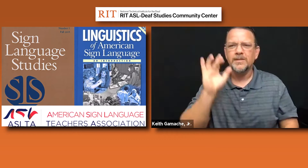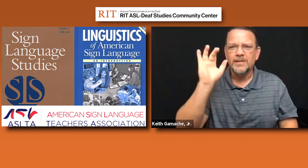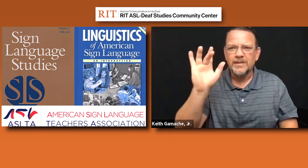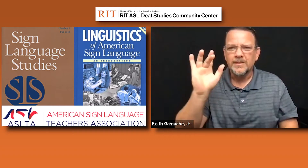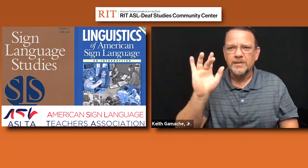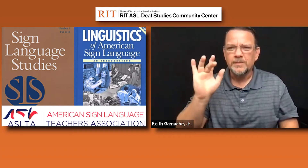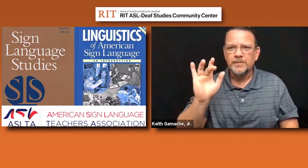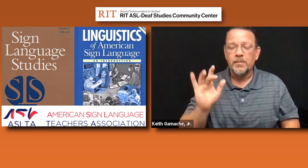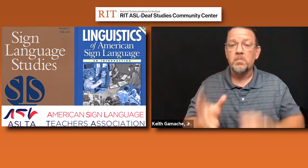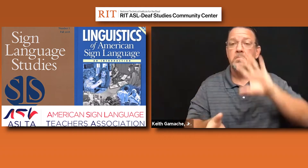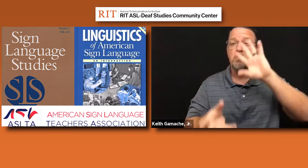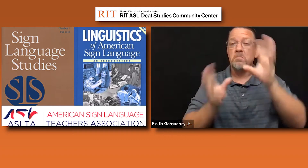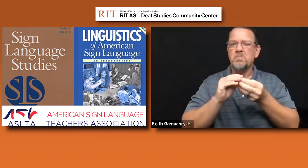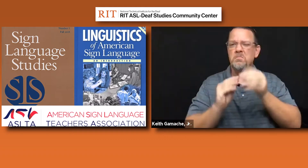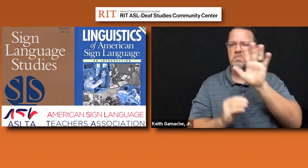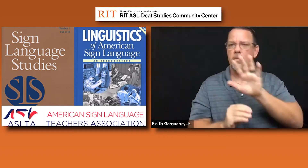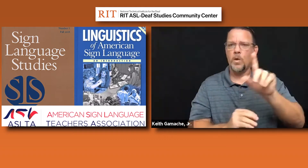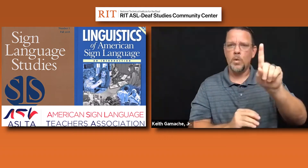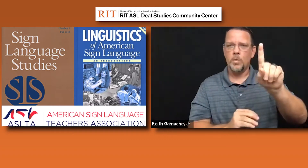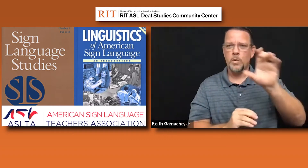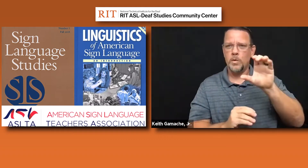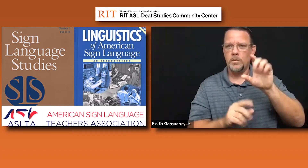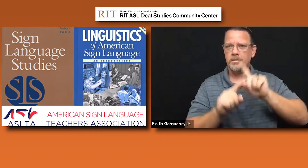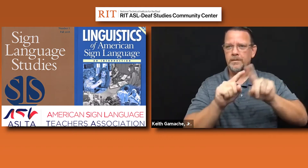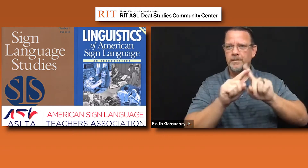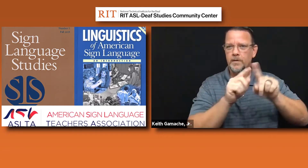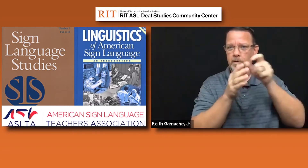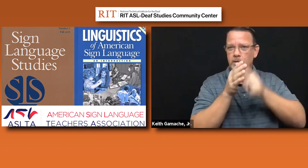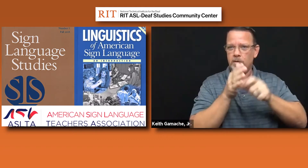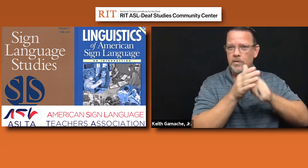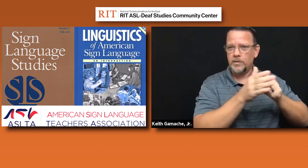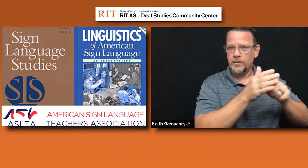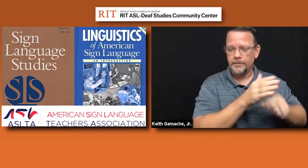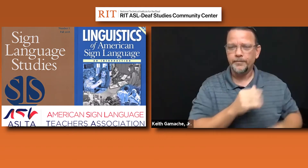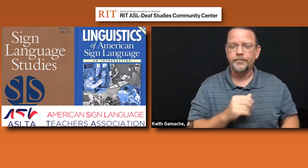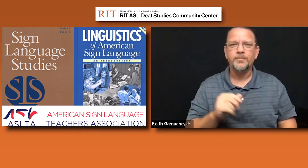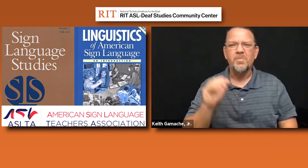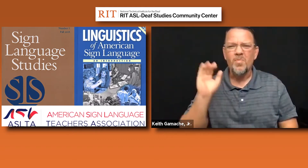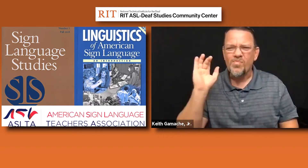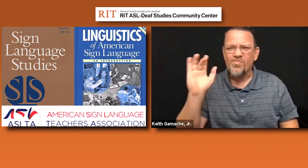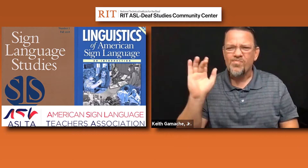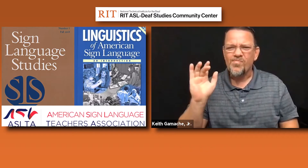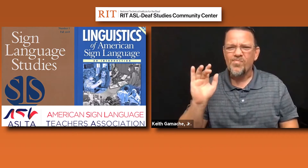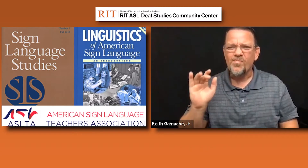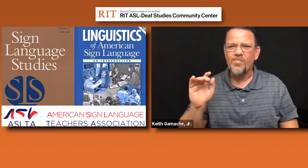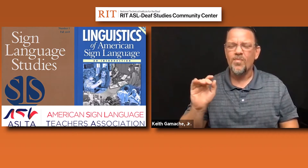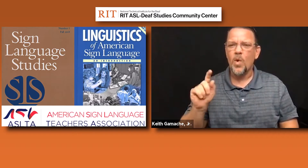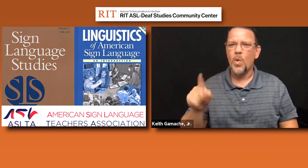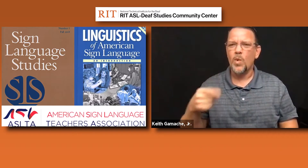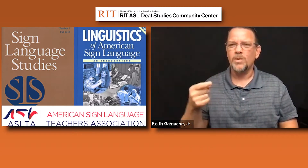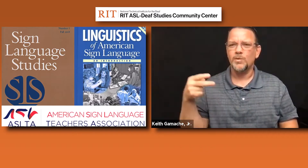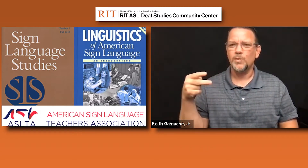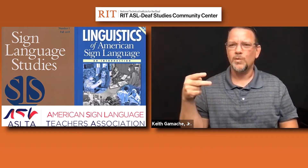a total of 100 different articles, but out of that search, only two